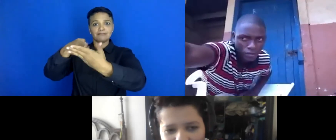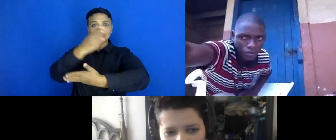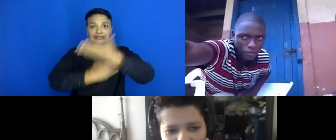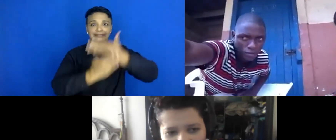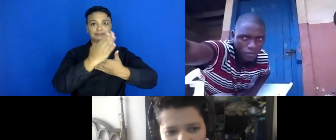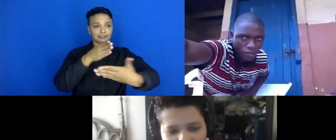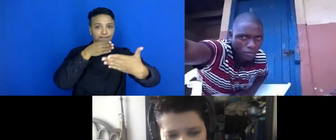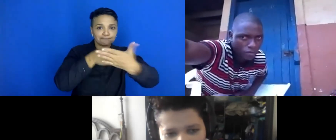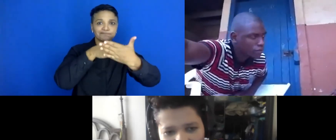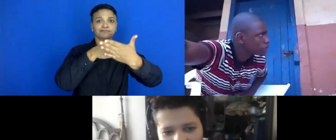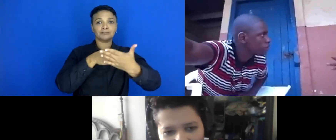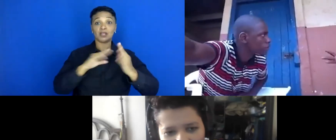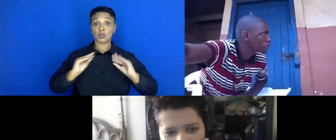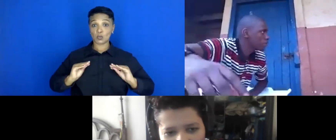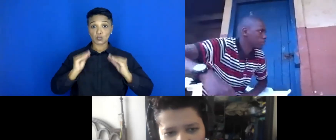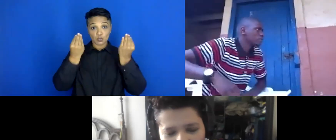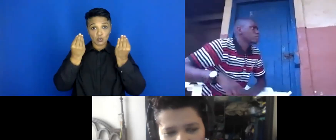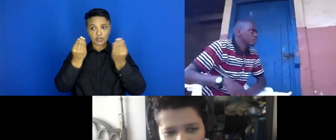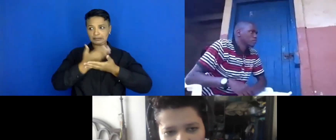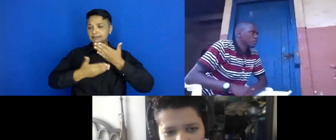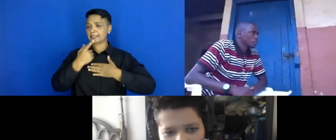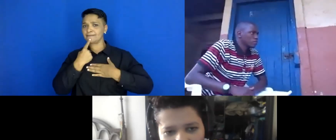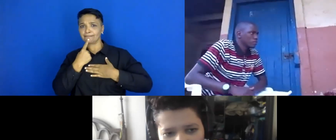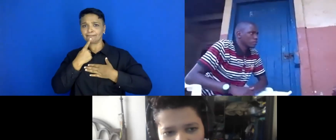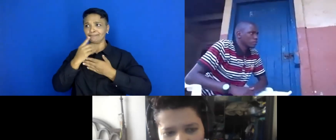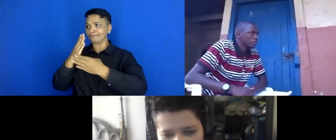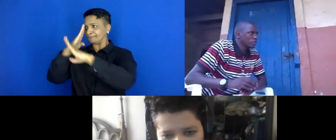a lot of young people with disabilities to participate uh in forums like these we are